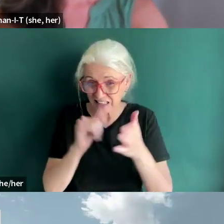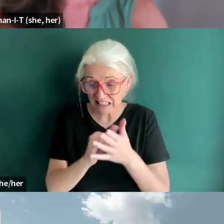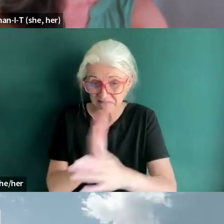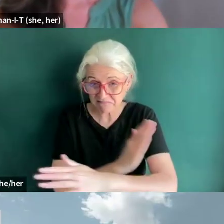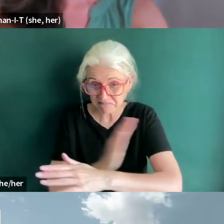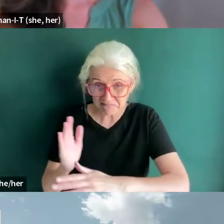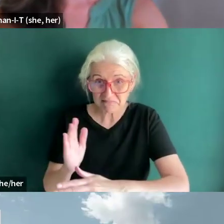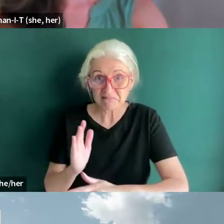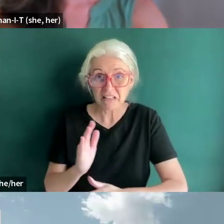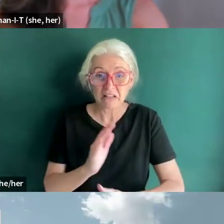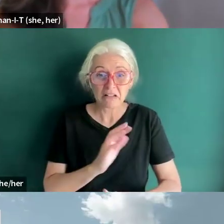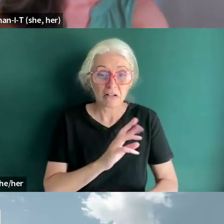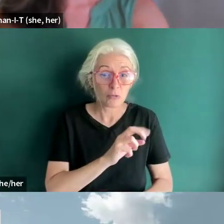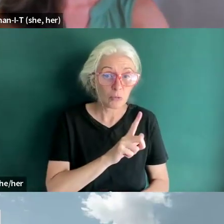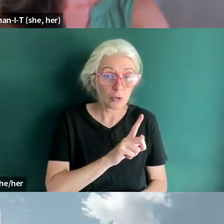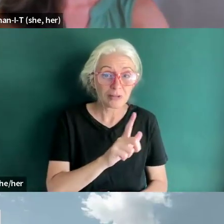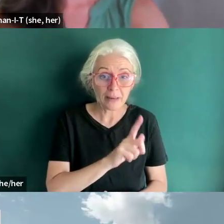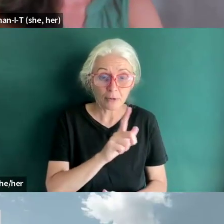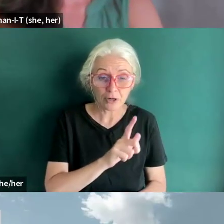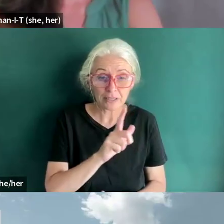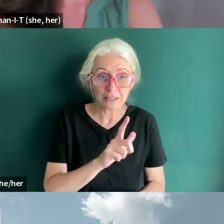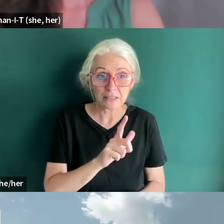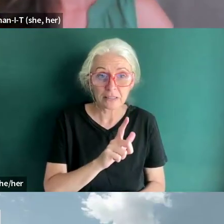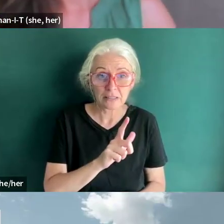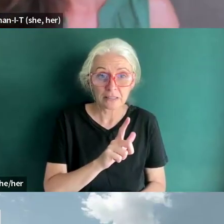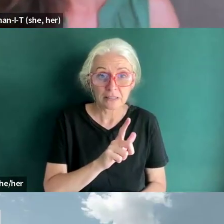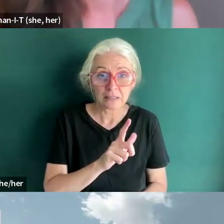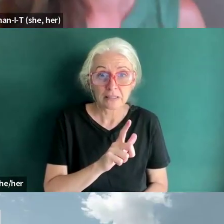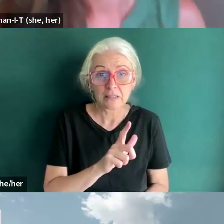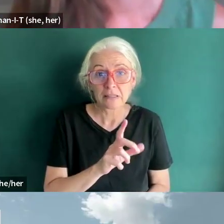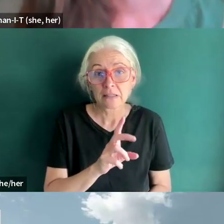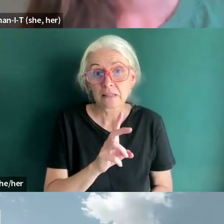like, rural libraries, potentially, tribal entities, community-based